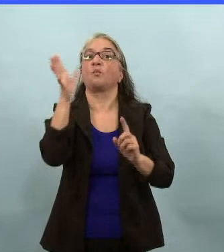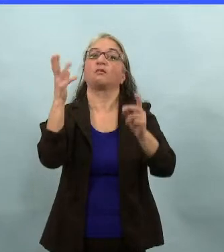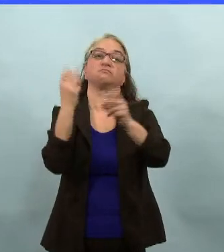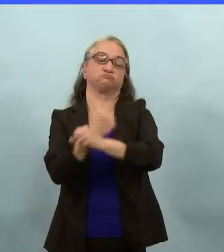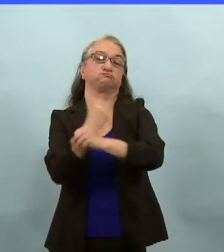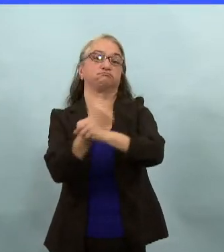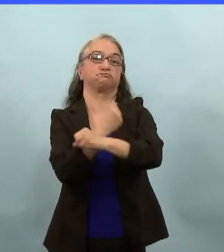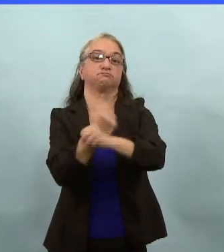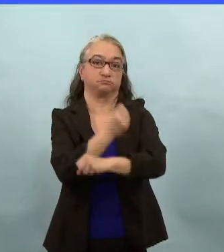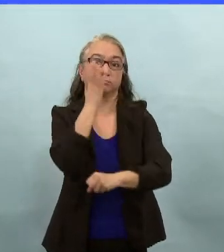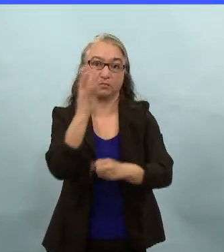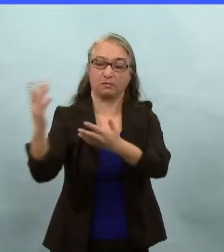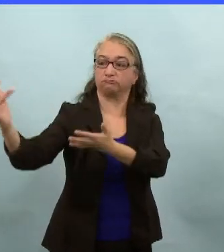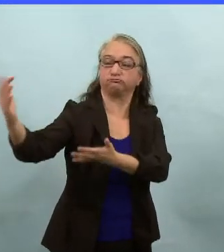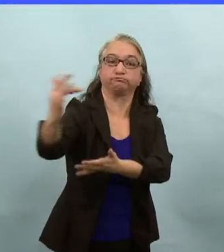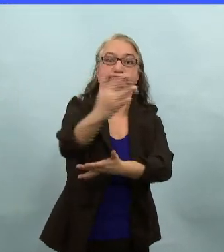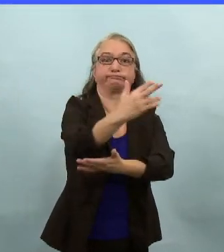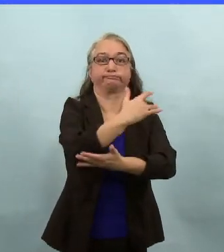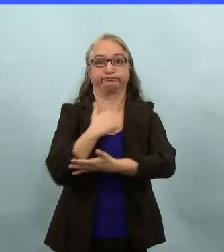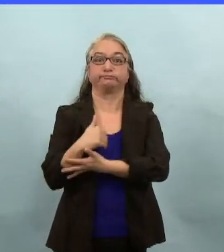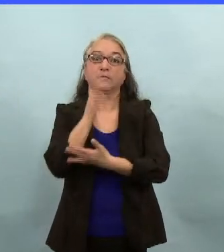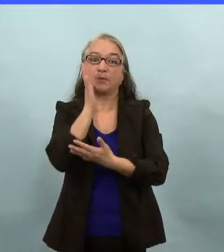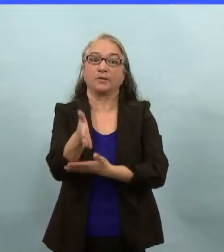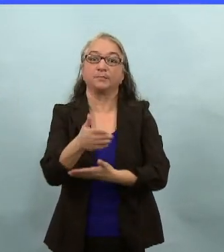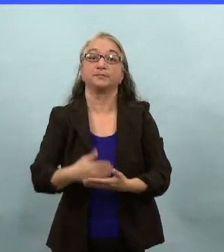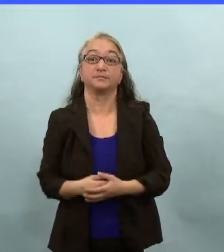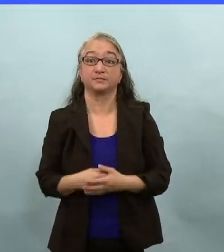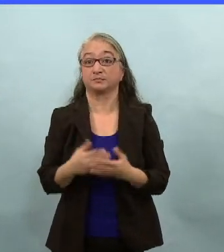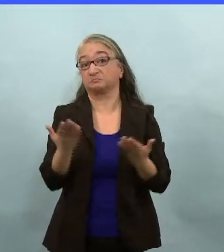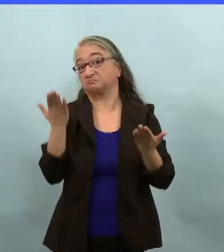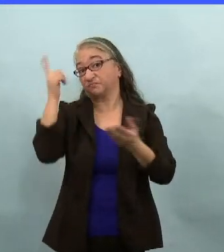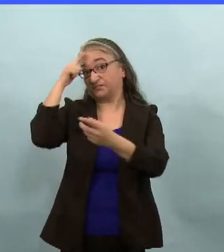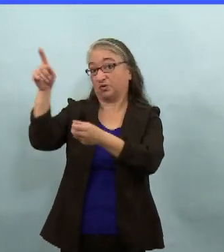across the country here and even internationally and everyone's challenged with that same